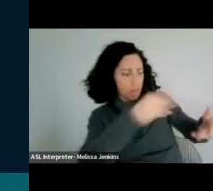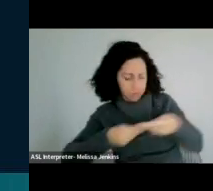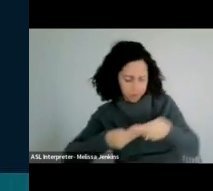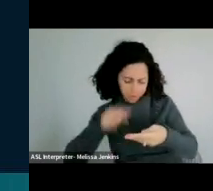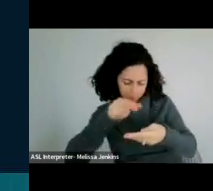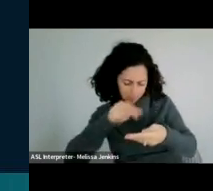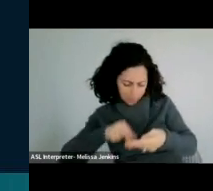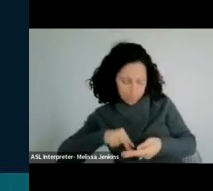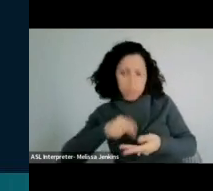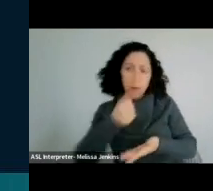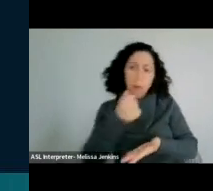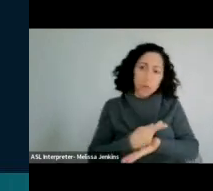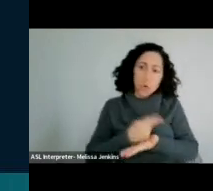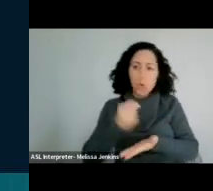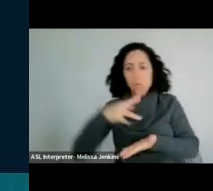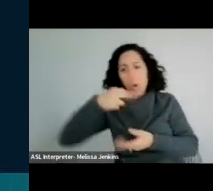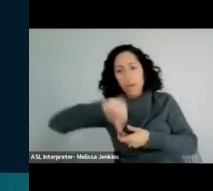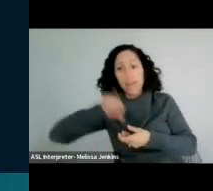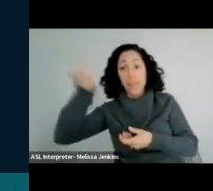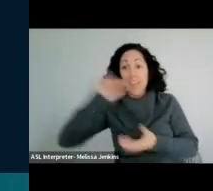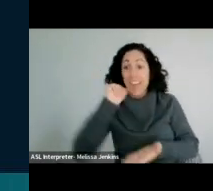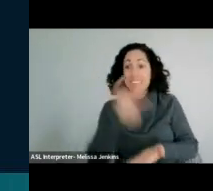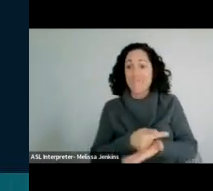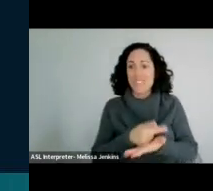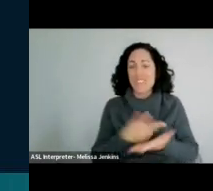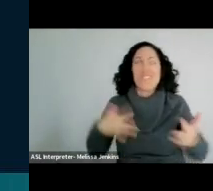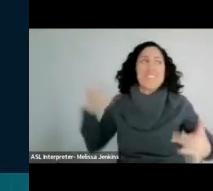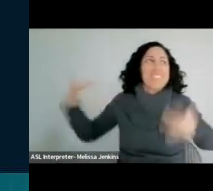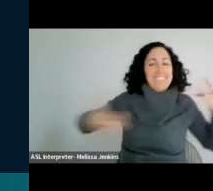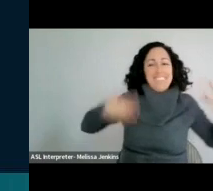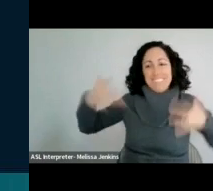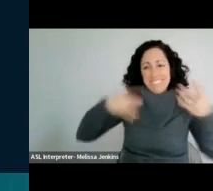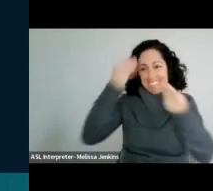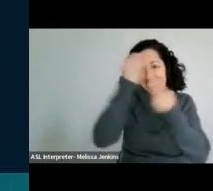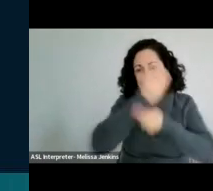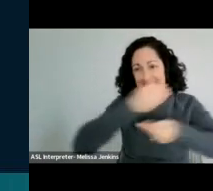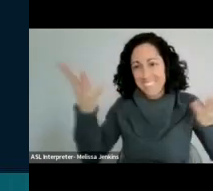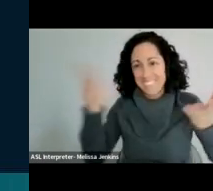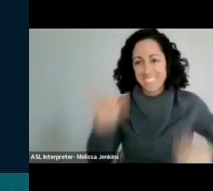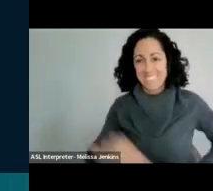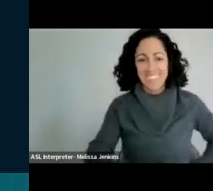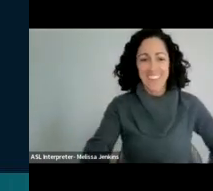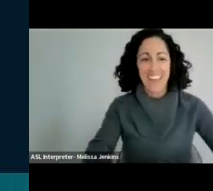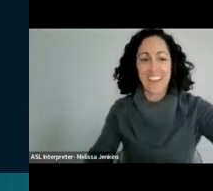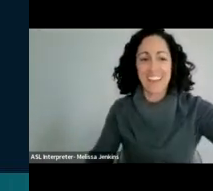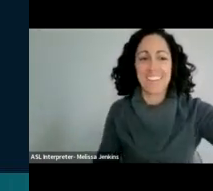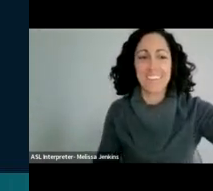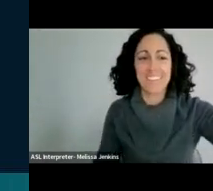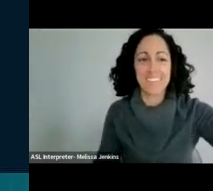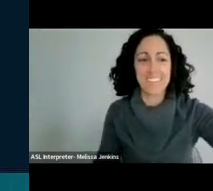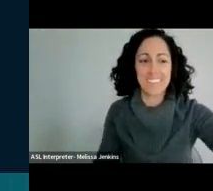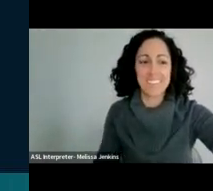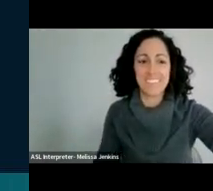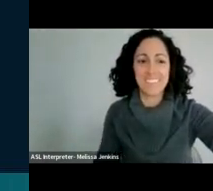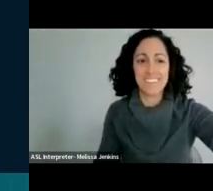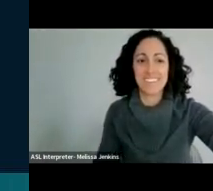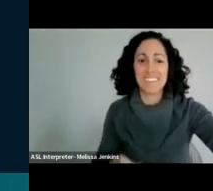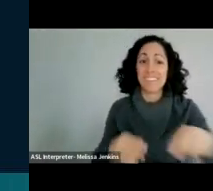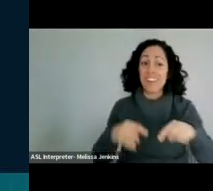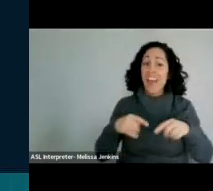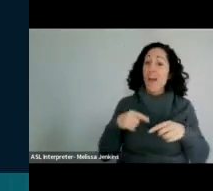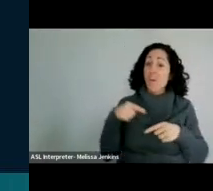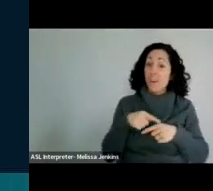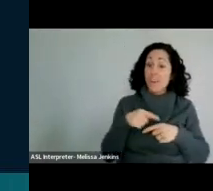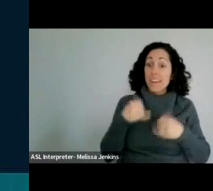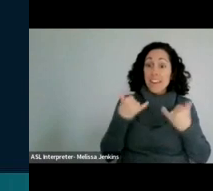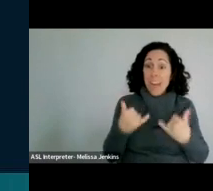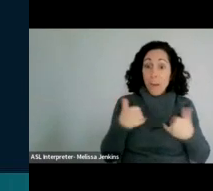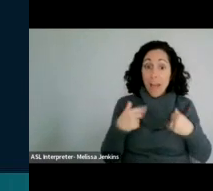So we're really excited to let you know this milestone. It's getting us one step closer to this becoming a real product.